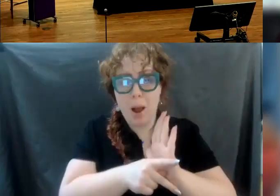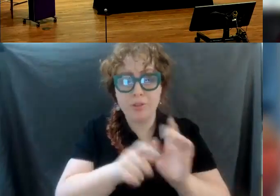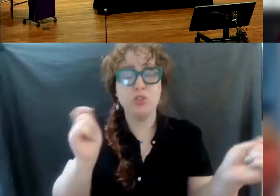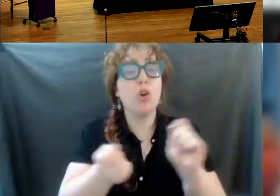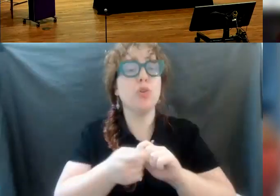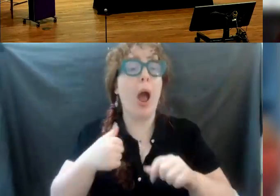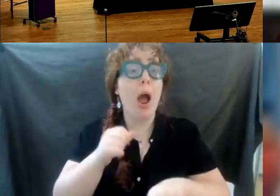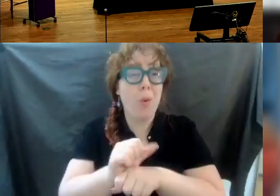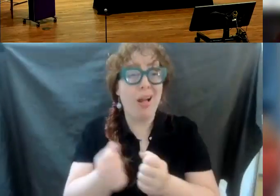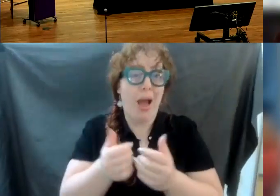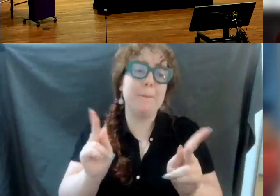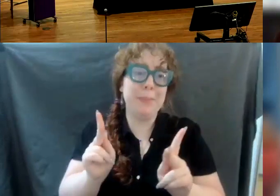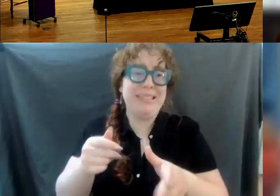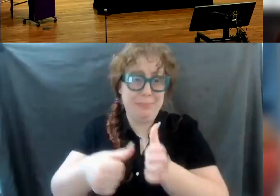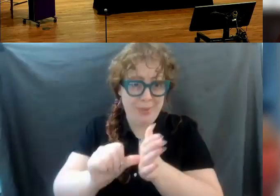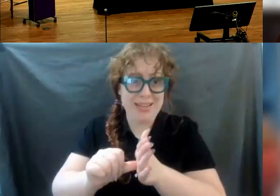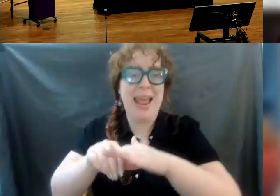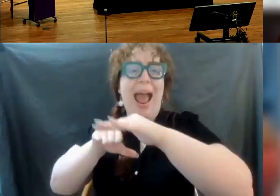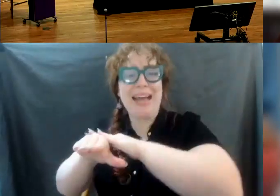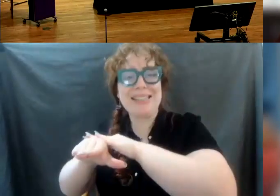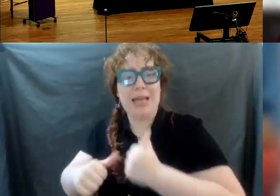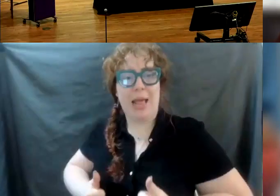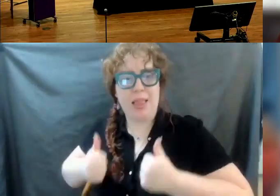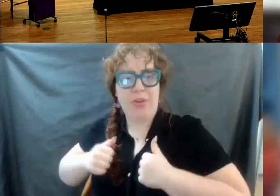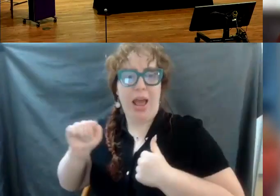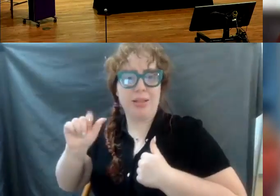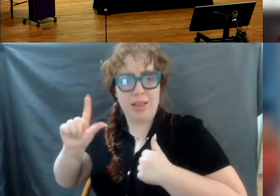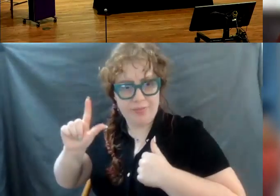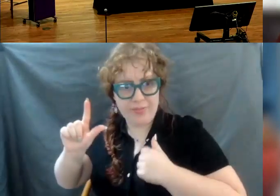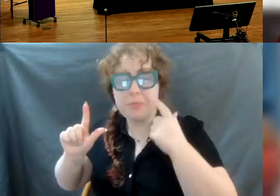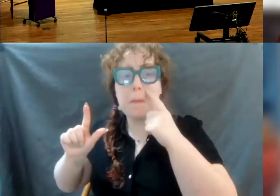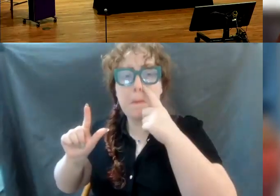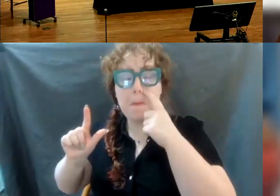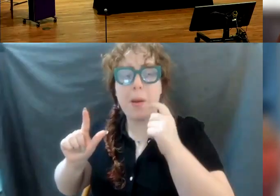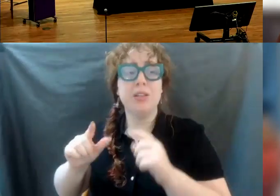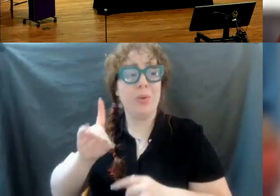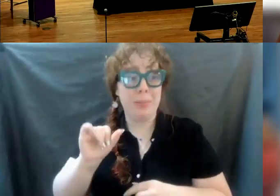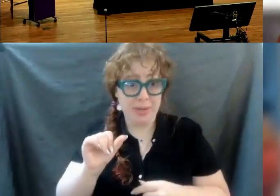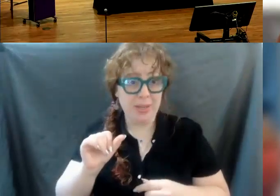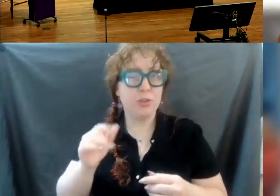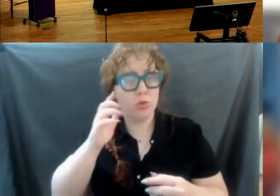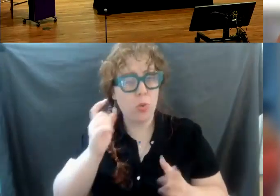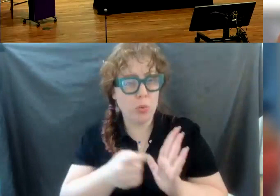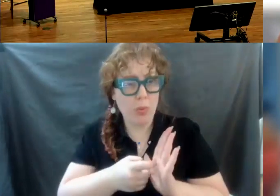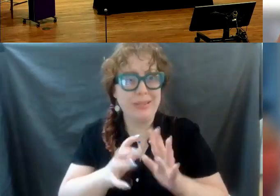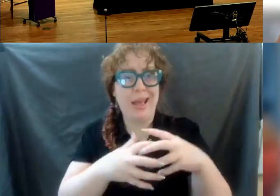incorporating a disability lens and an understanding of the intersection of disability and the criminal legal system